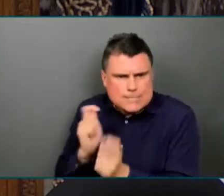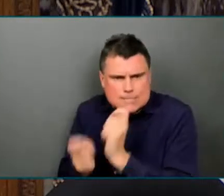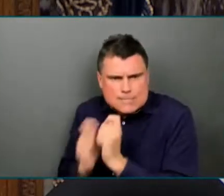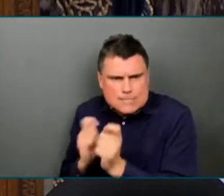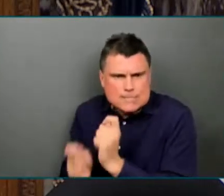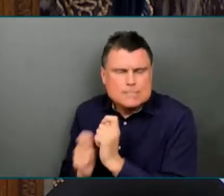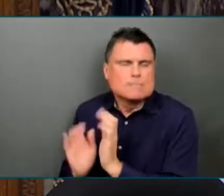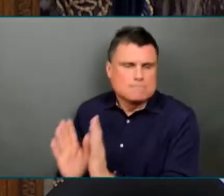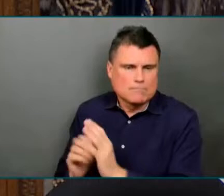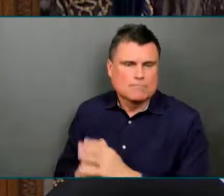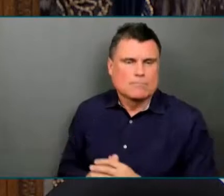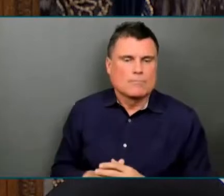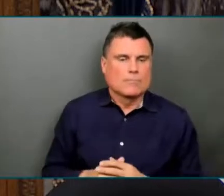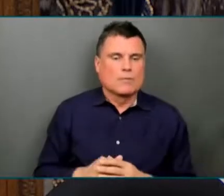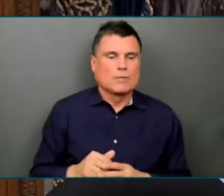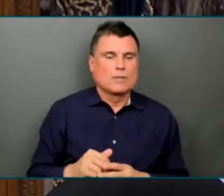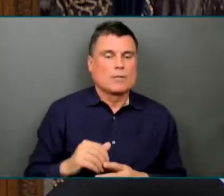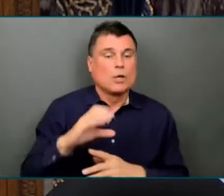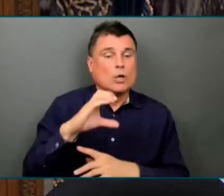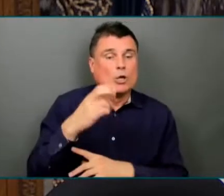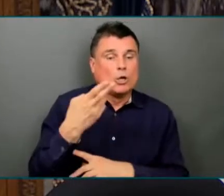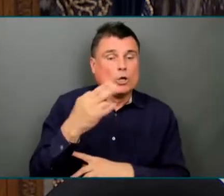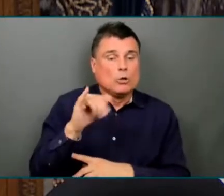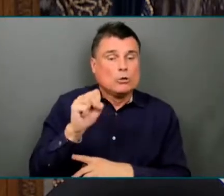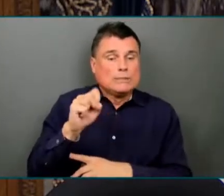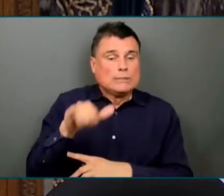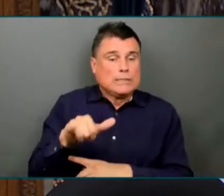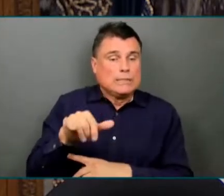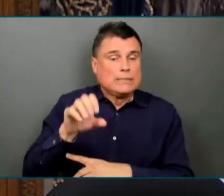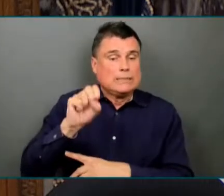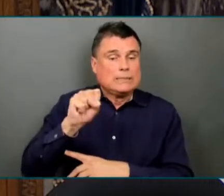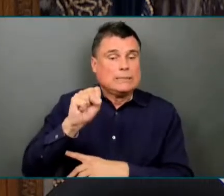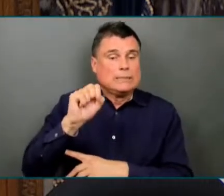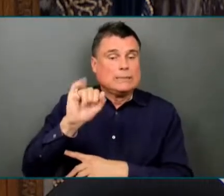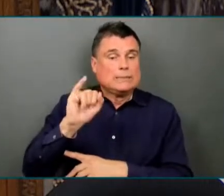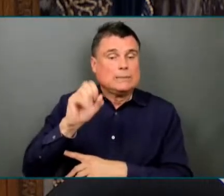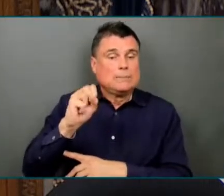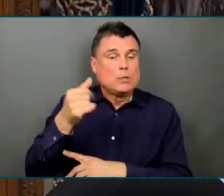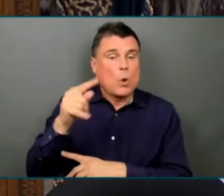stakeholder relations and Guillaume Dufresne, our director of policy, have been cornerstones